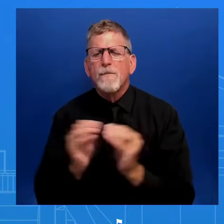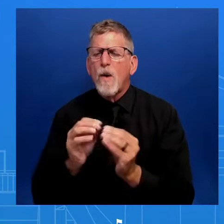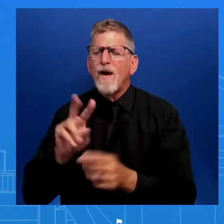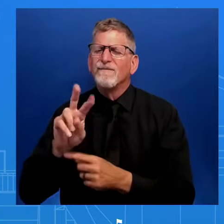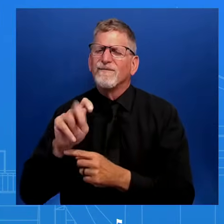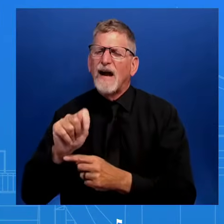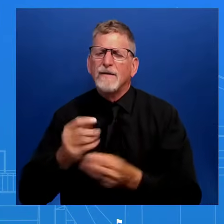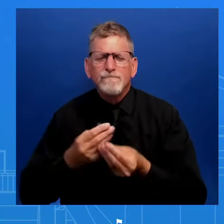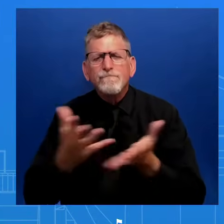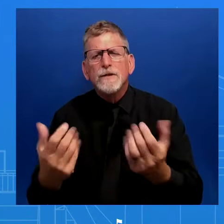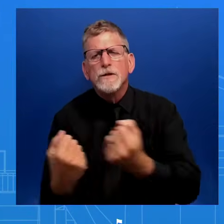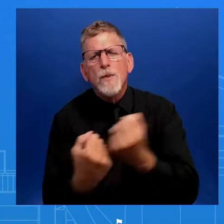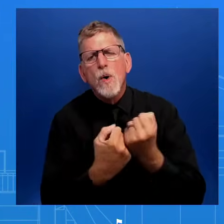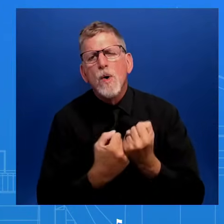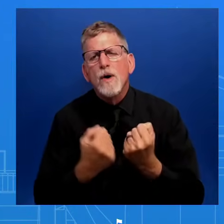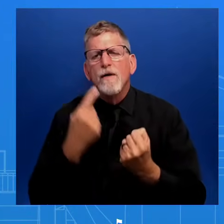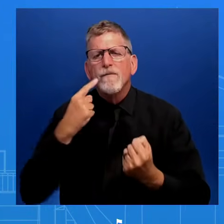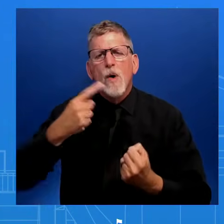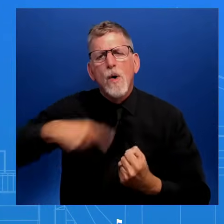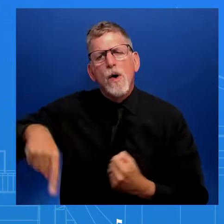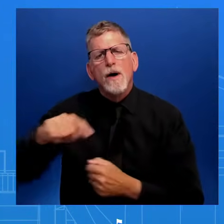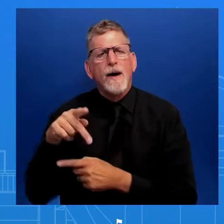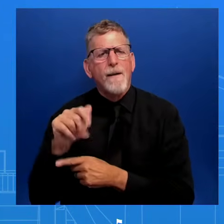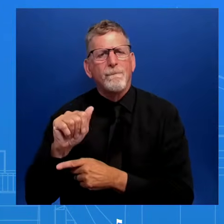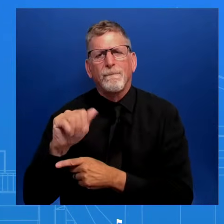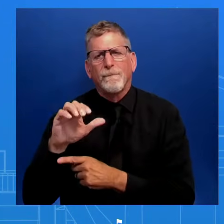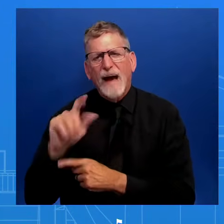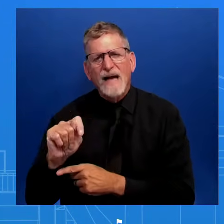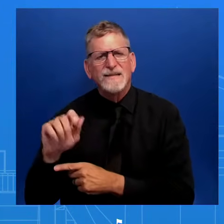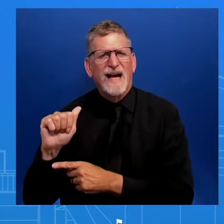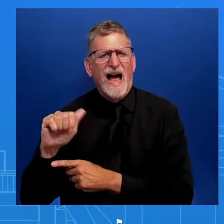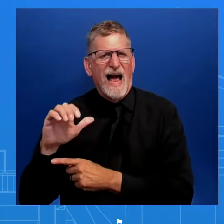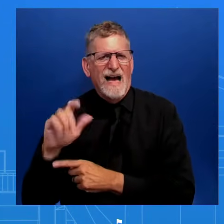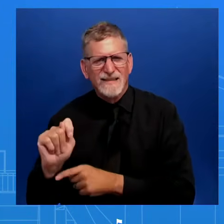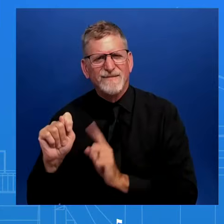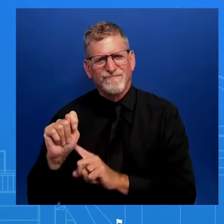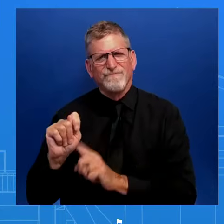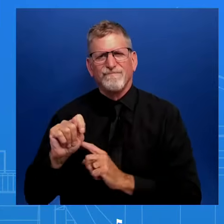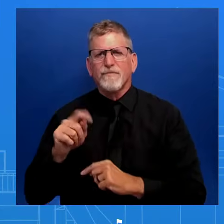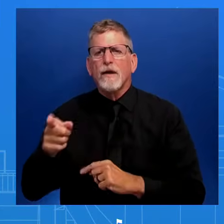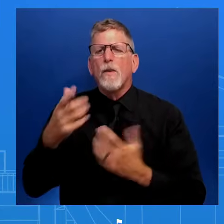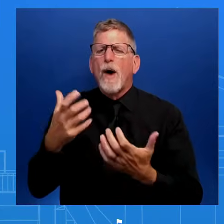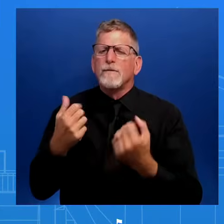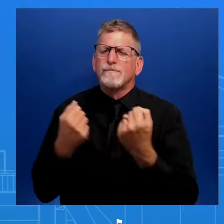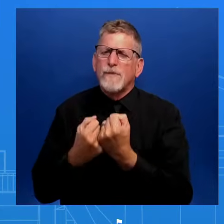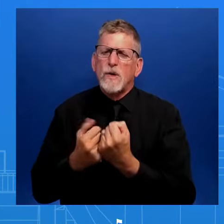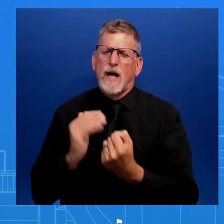significant volatility in grain and food prices. The Black Sea initiative had resulted in more